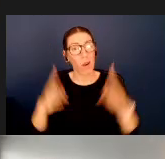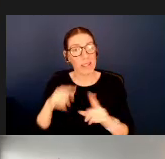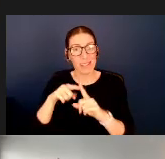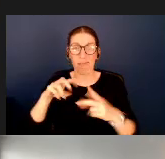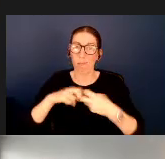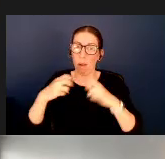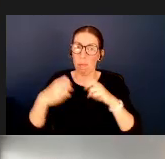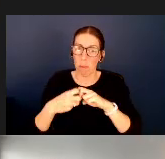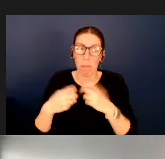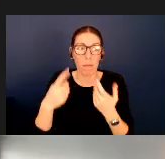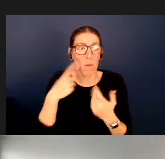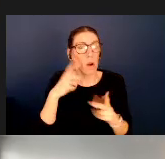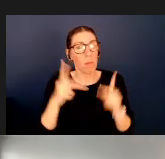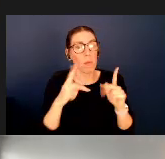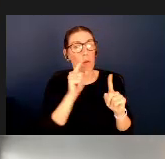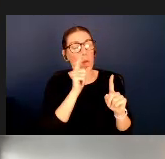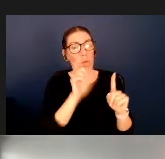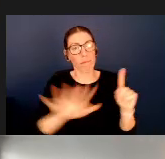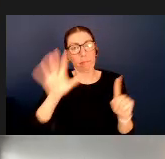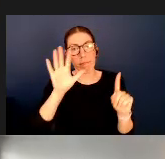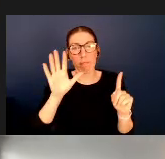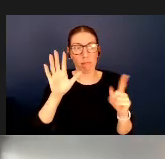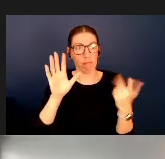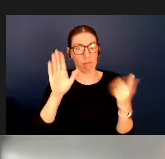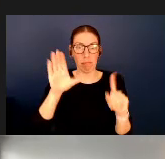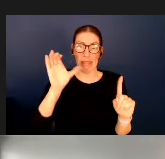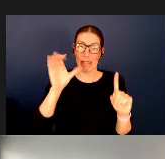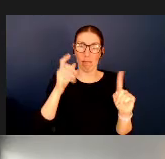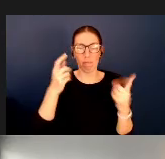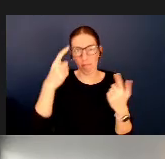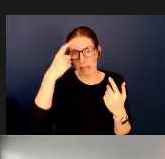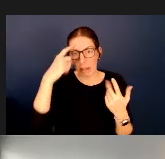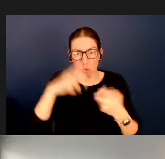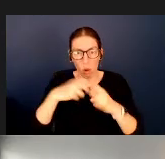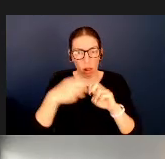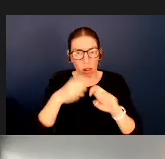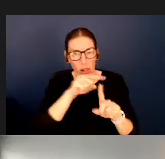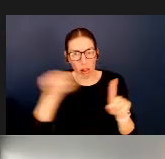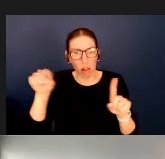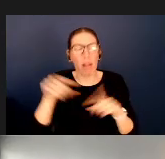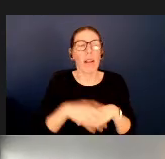disabled people in the province, which means that disability support workers may come into